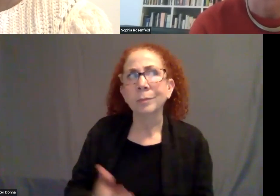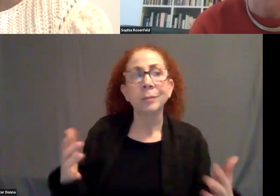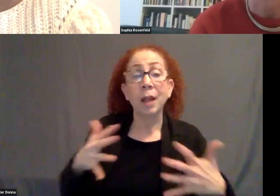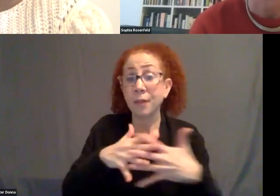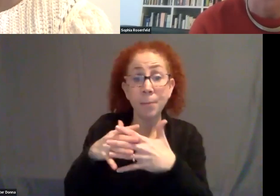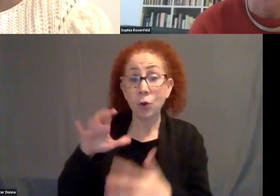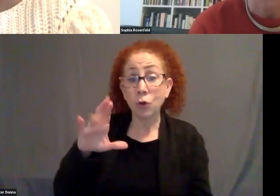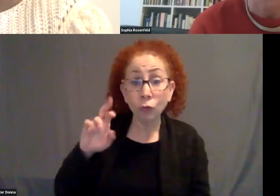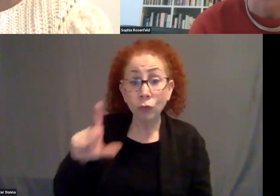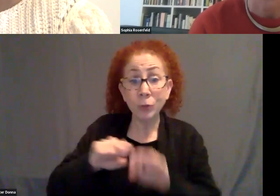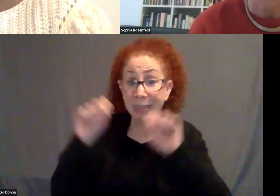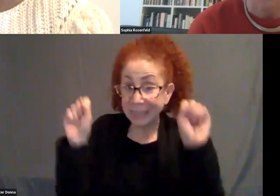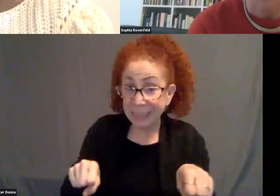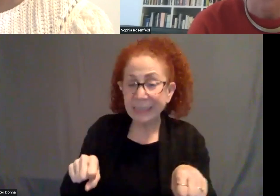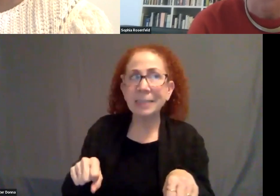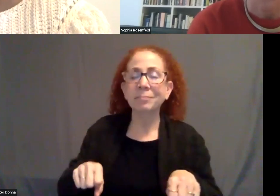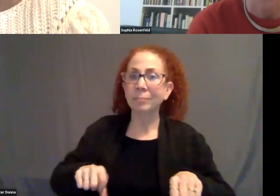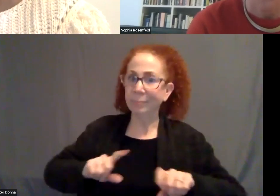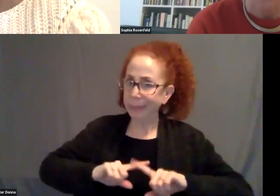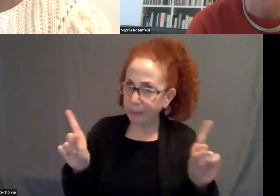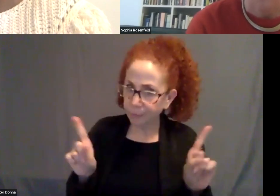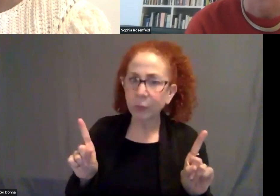works differently on different children.